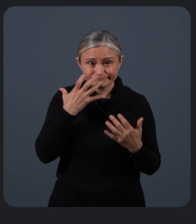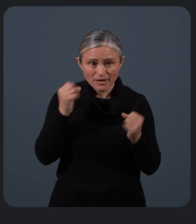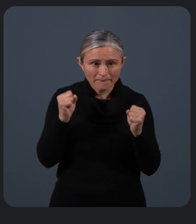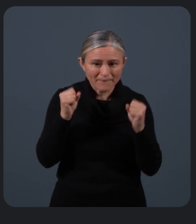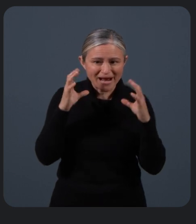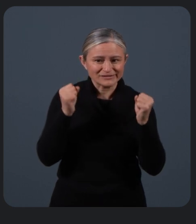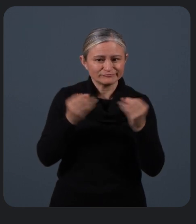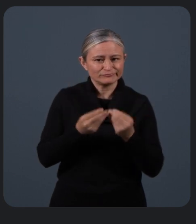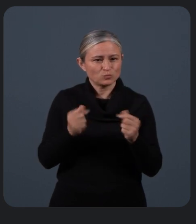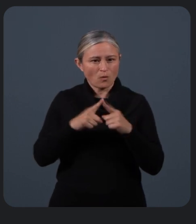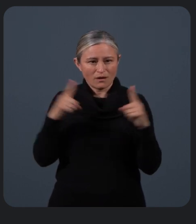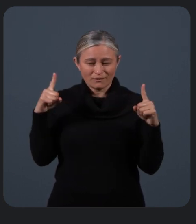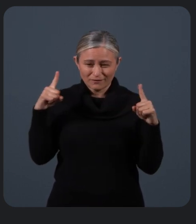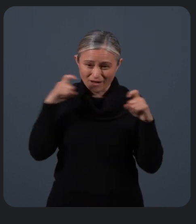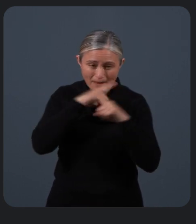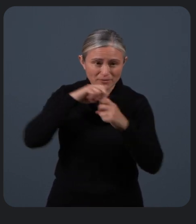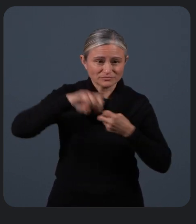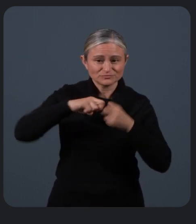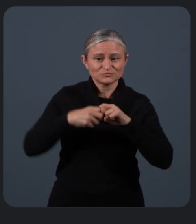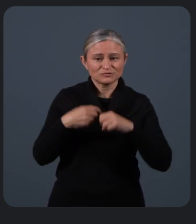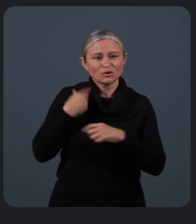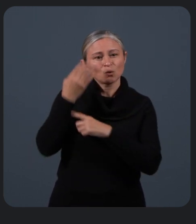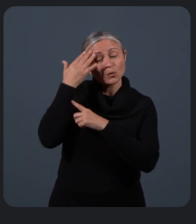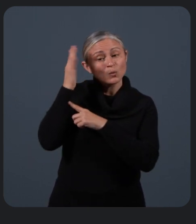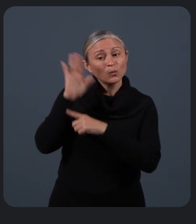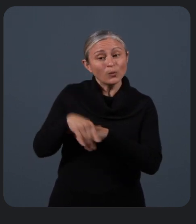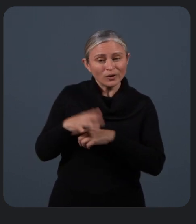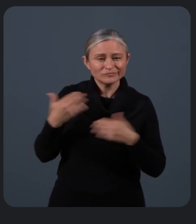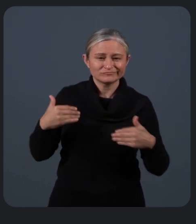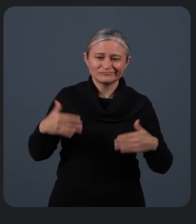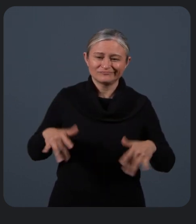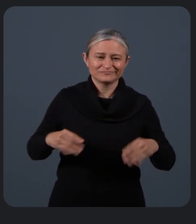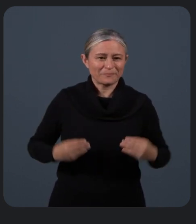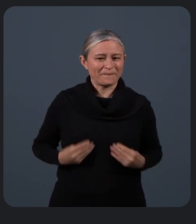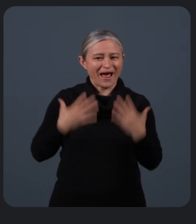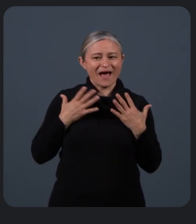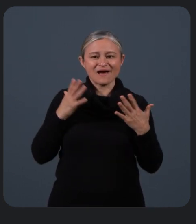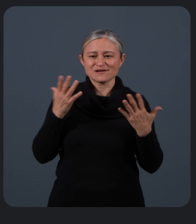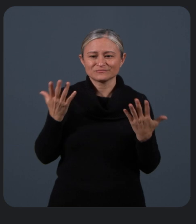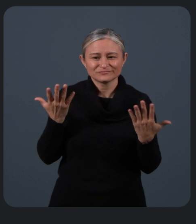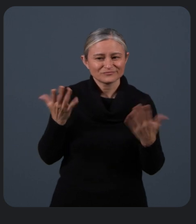and we know how vibrant an open-source ecosystem helps us do better with ML.